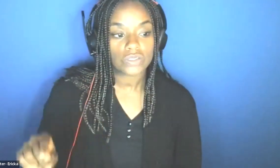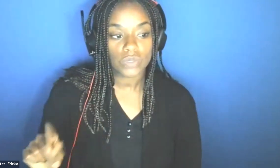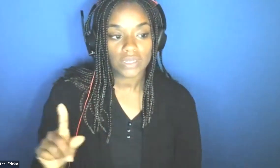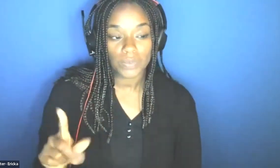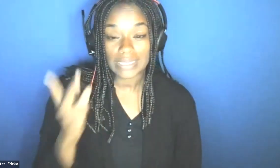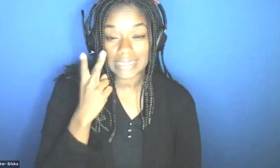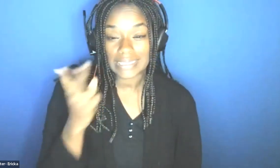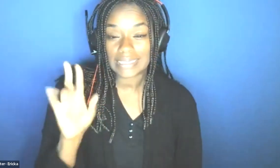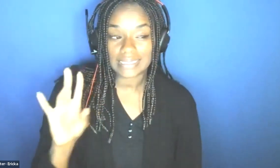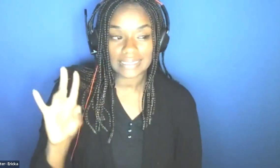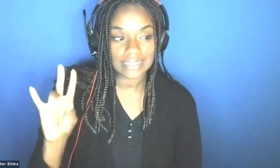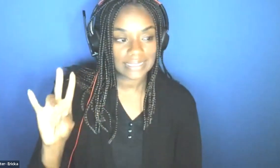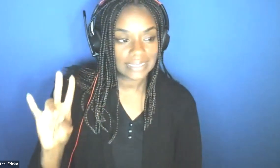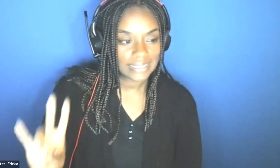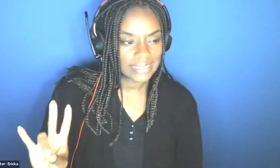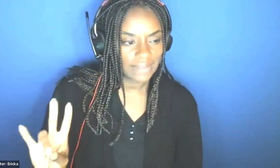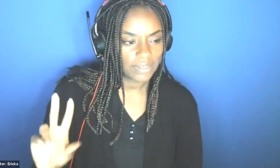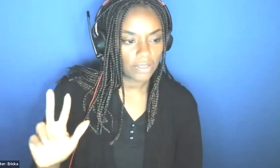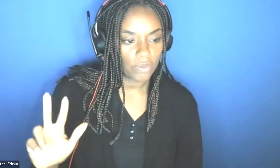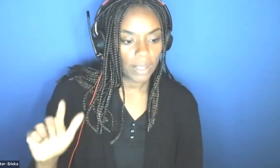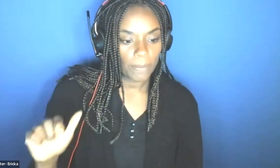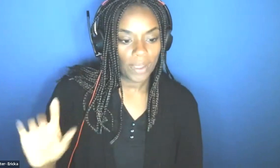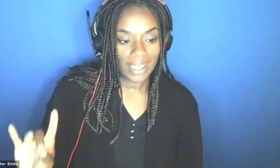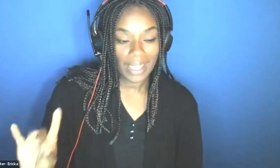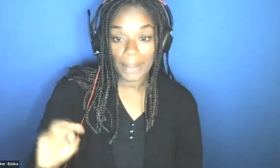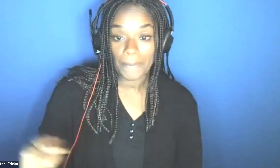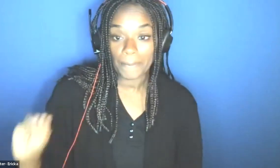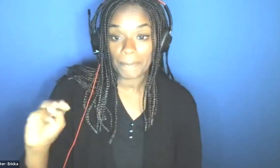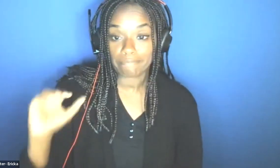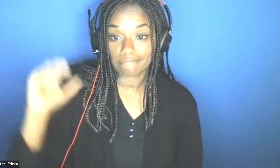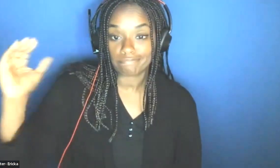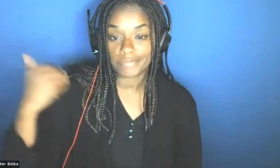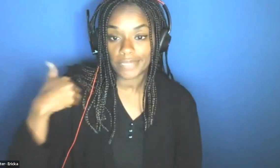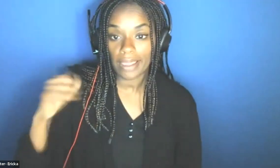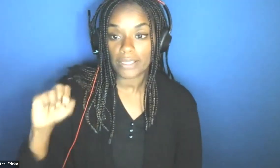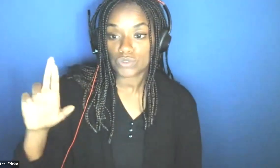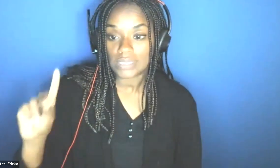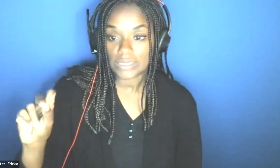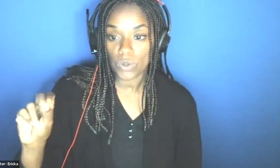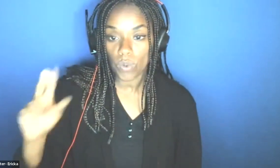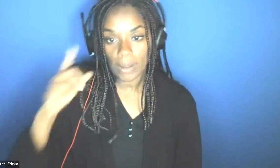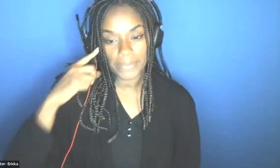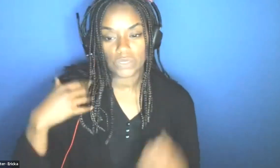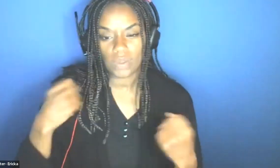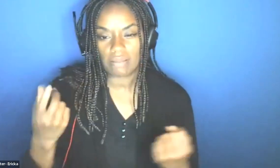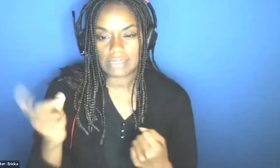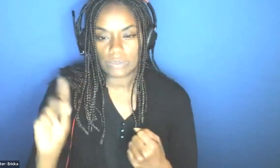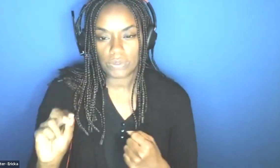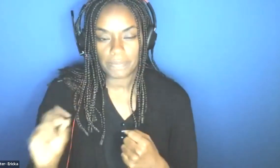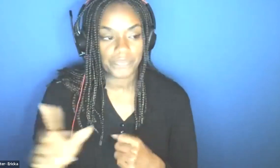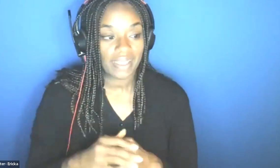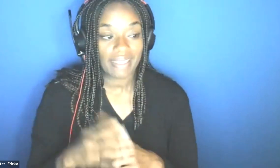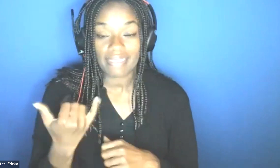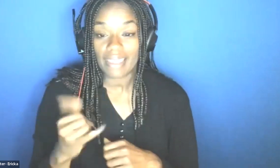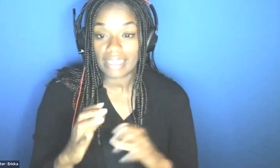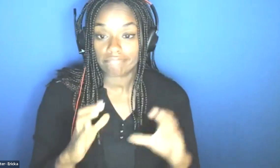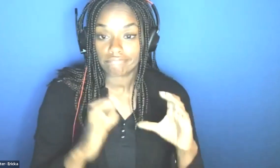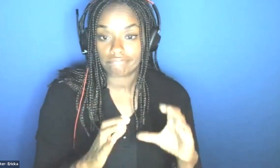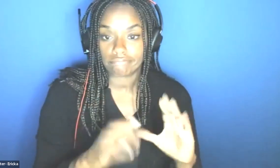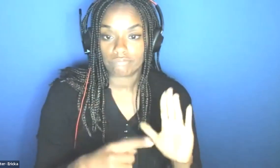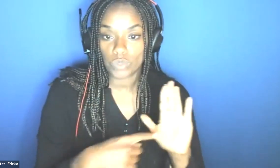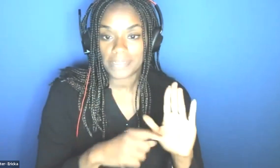And that's the number from 2018.